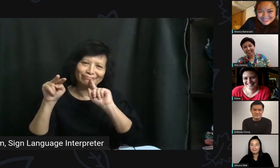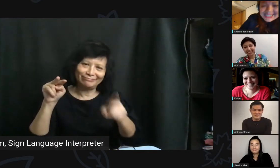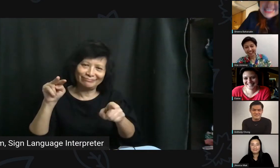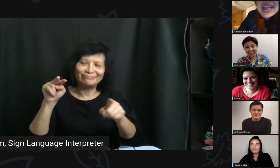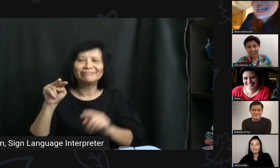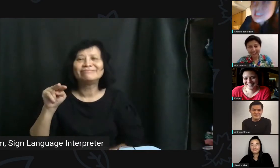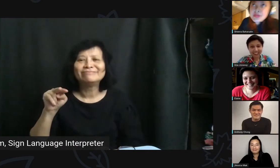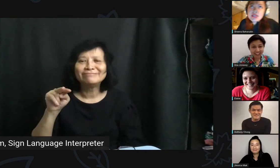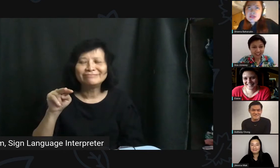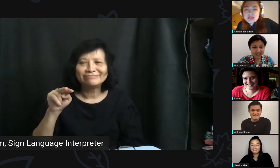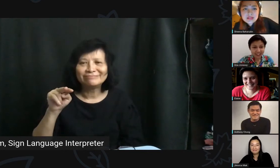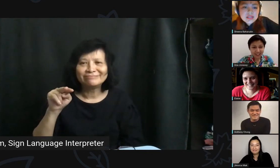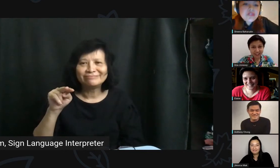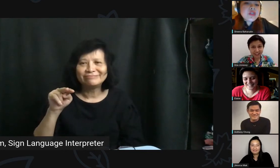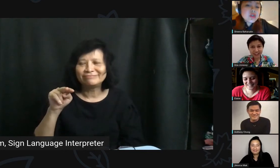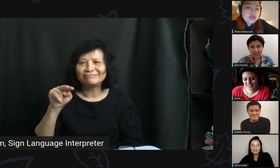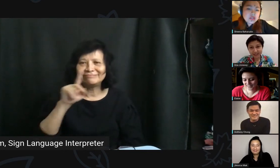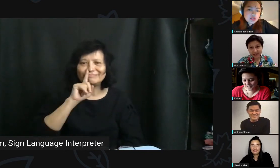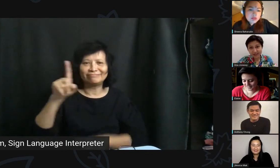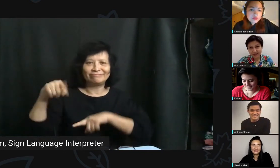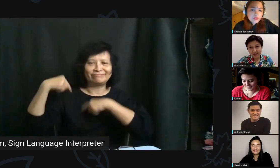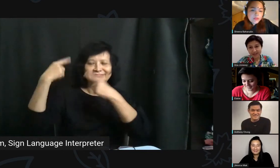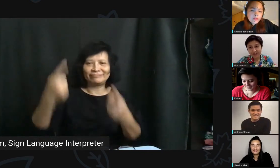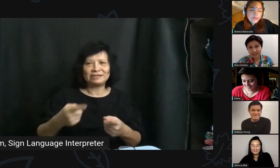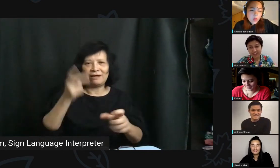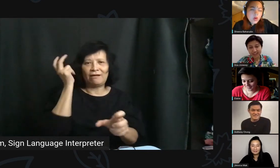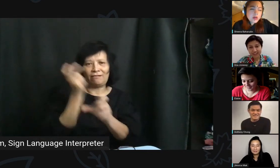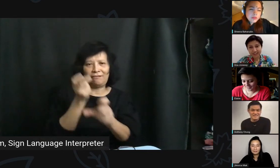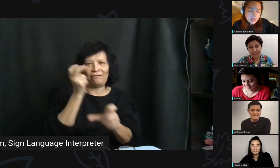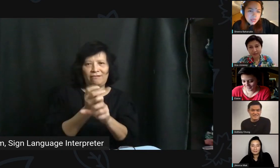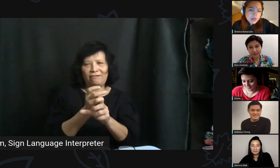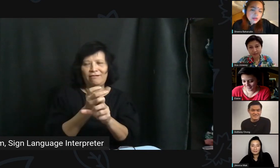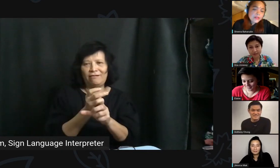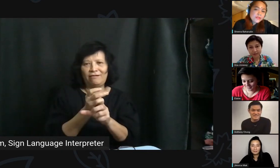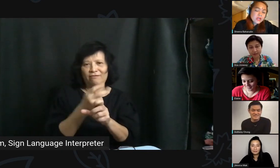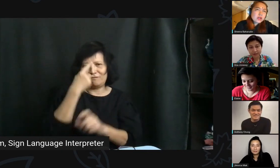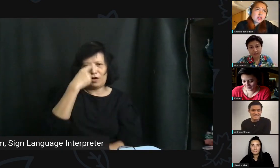Because it has been difficult for me, I feel.